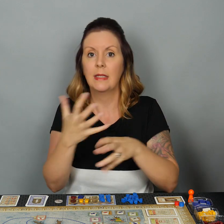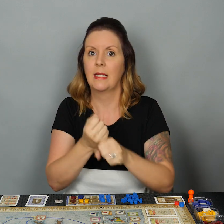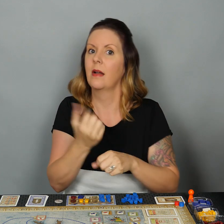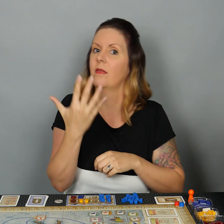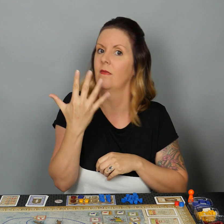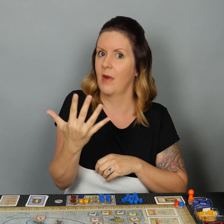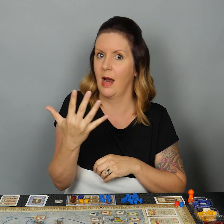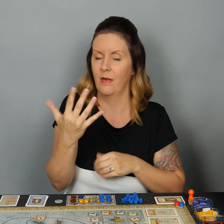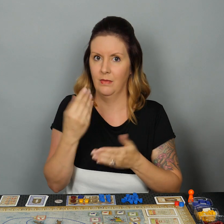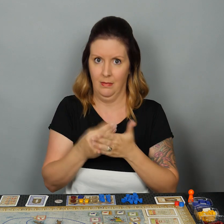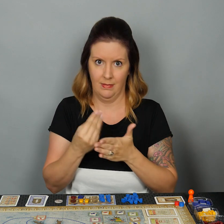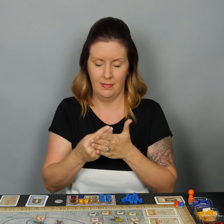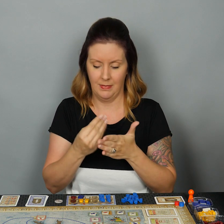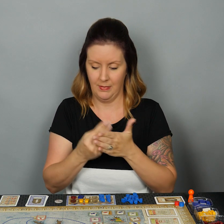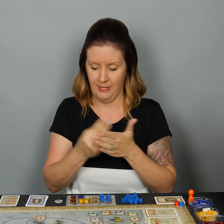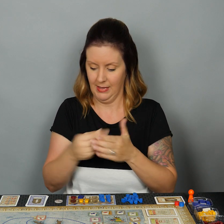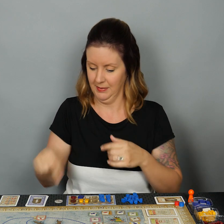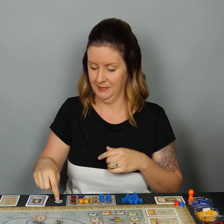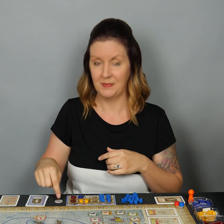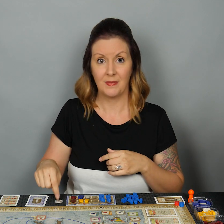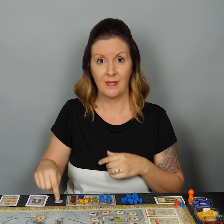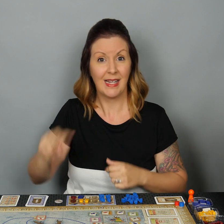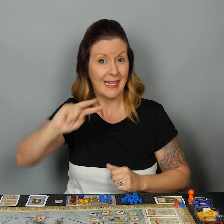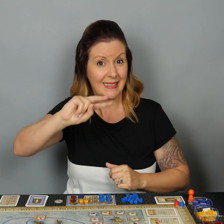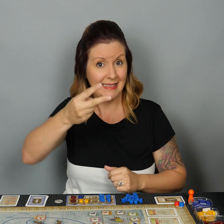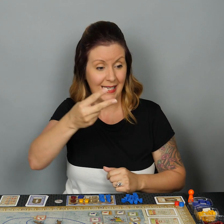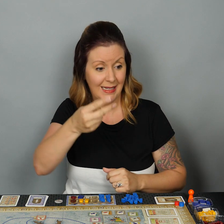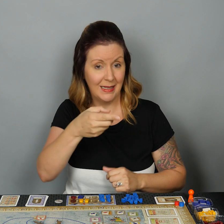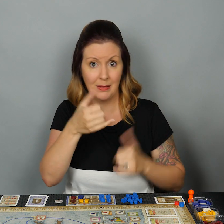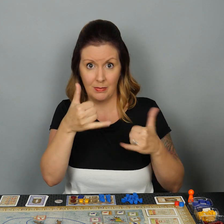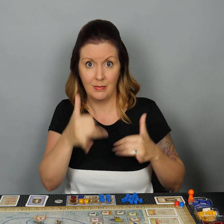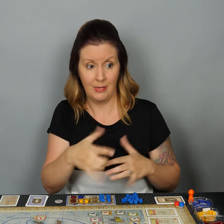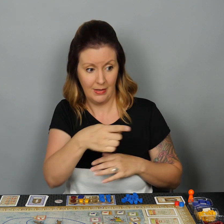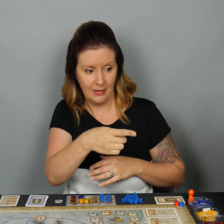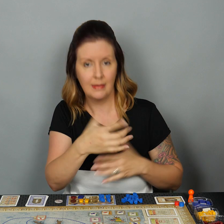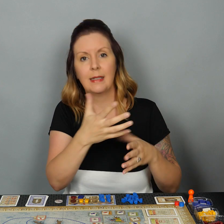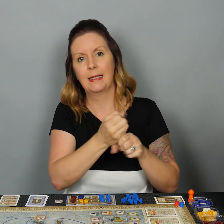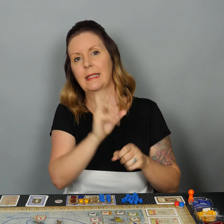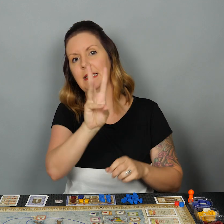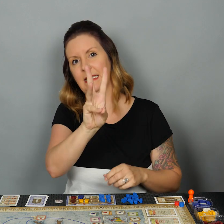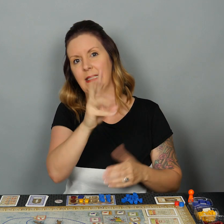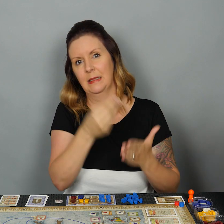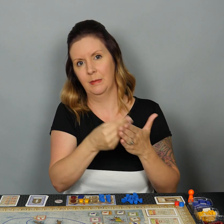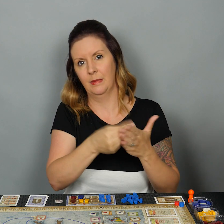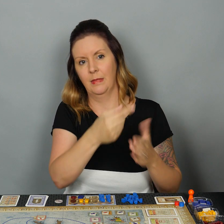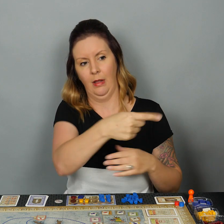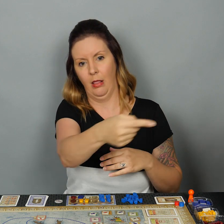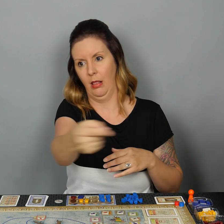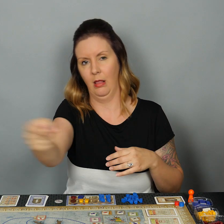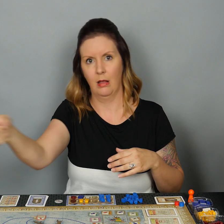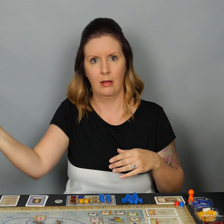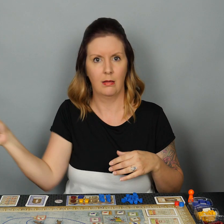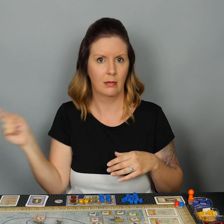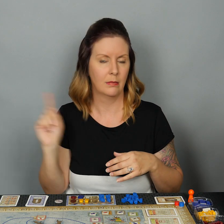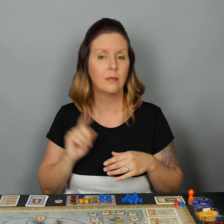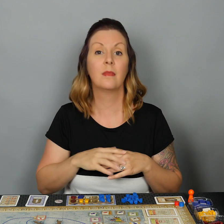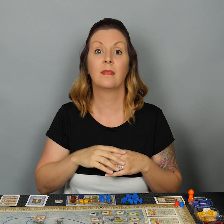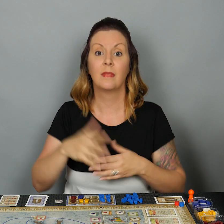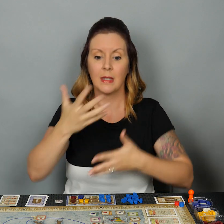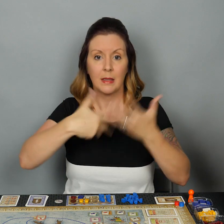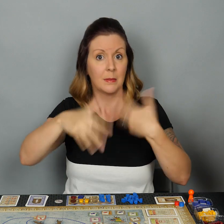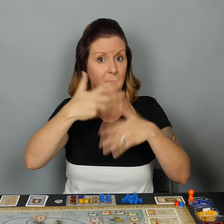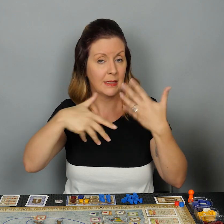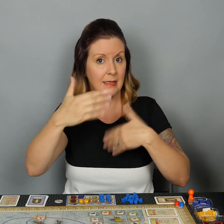The first player gets 5 sestertii (or money), the 2nd player gets 6, and so on.